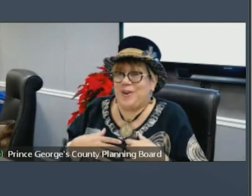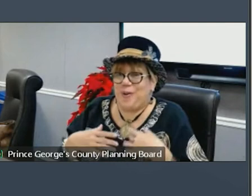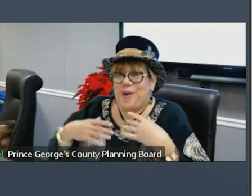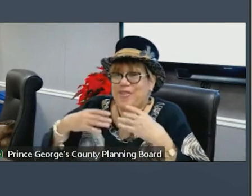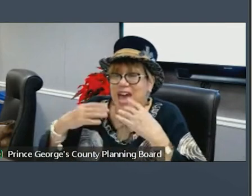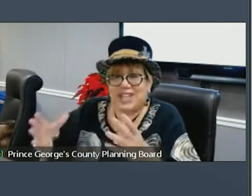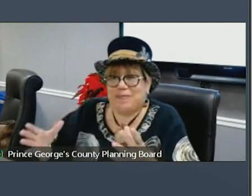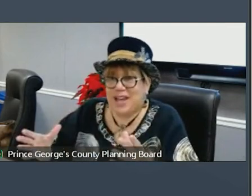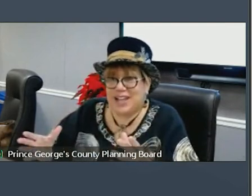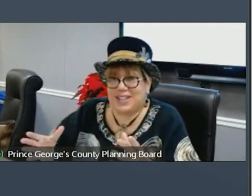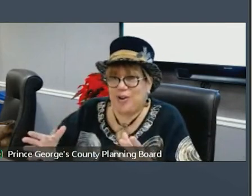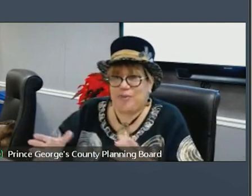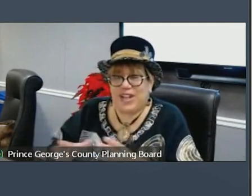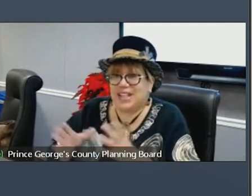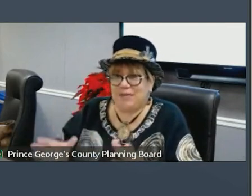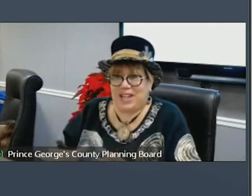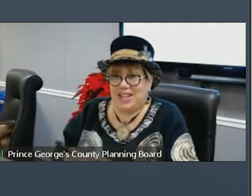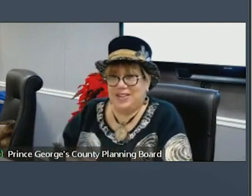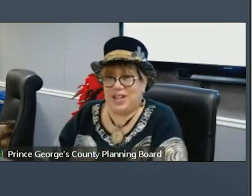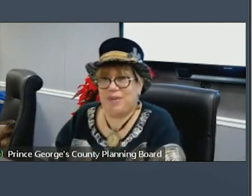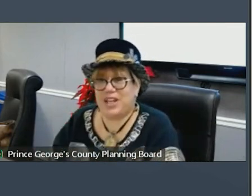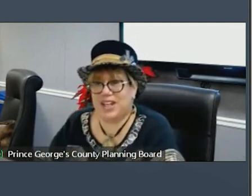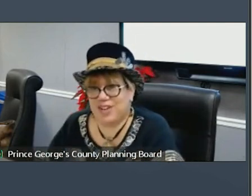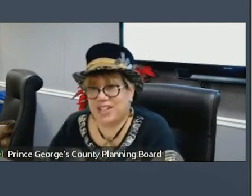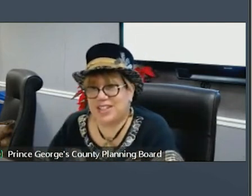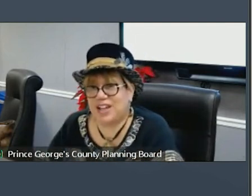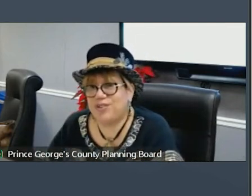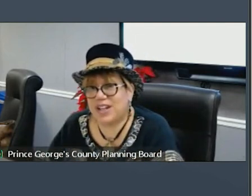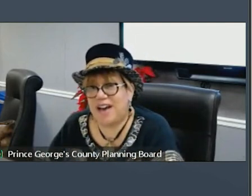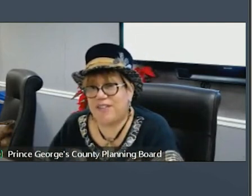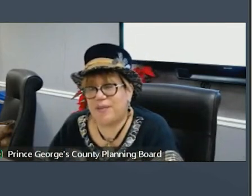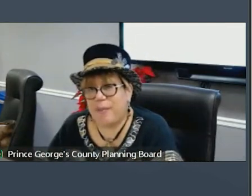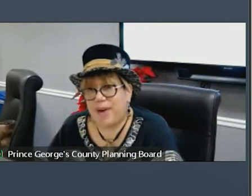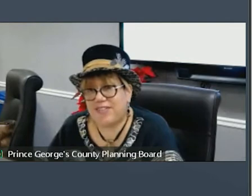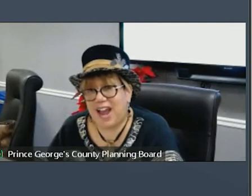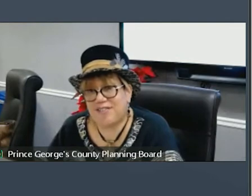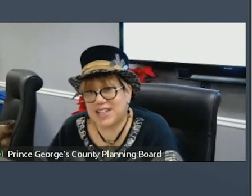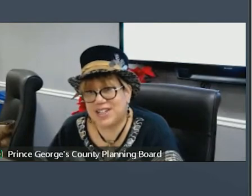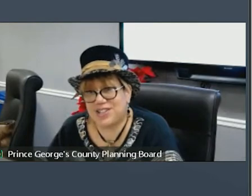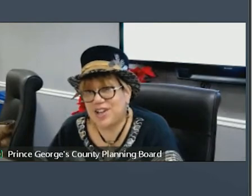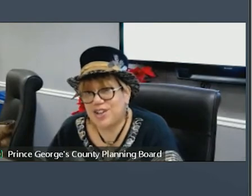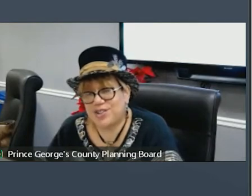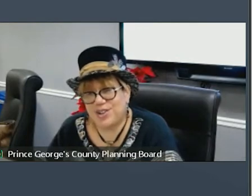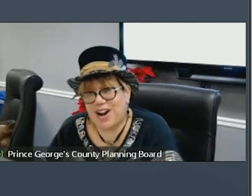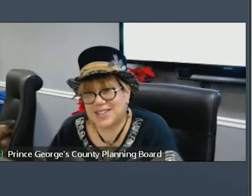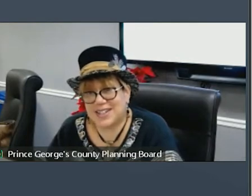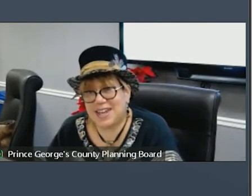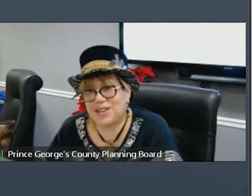So that is beyond the scope of anything that we can, that we can address. Now, you can have a private conversation to your heart's content